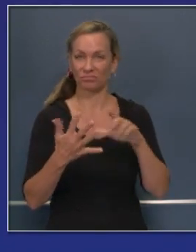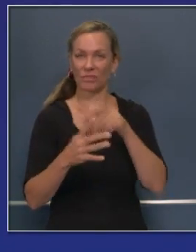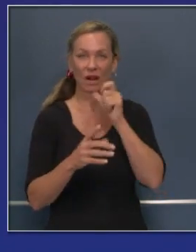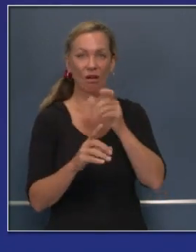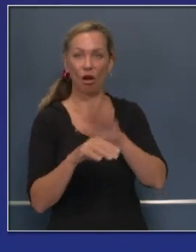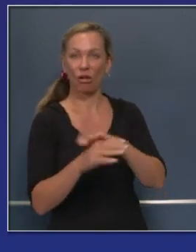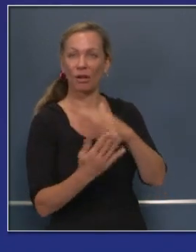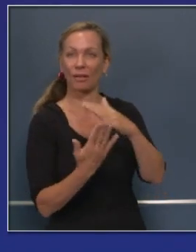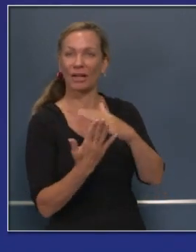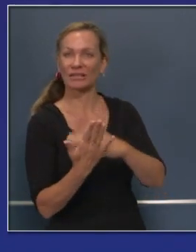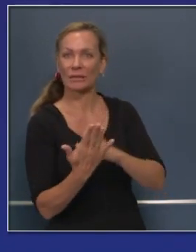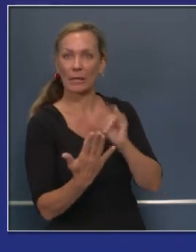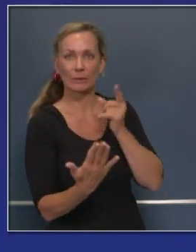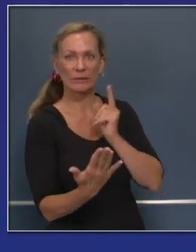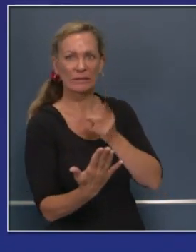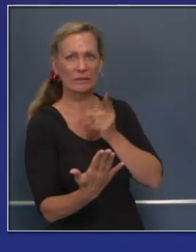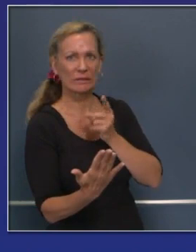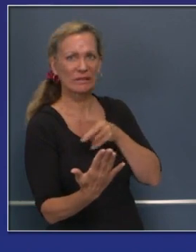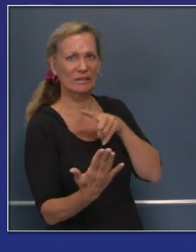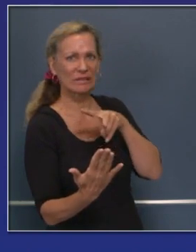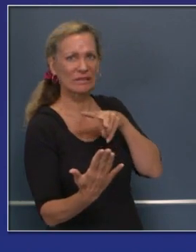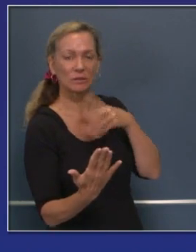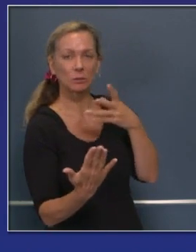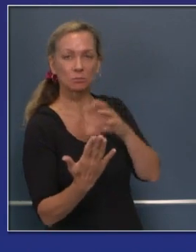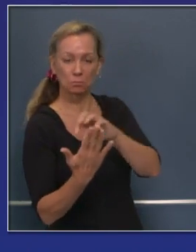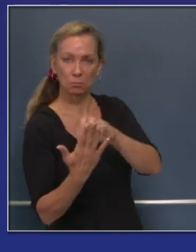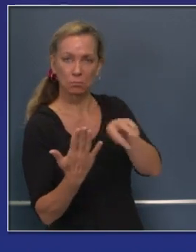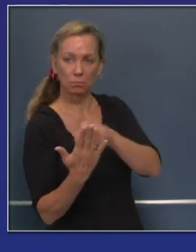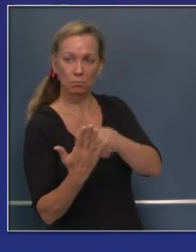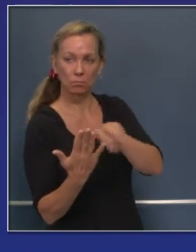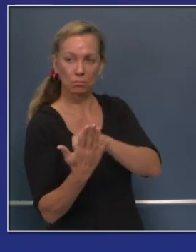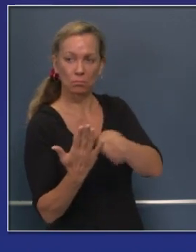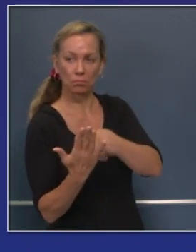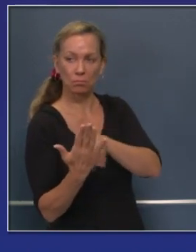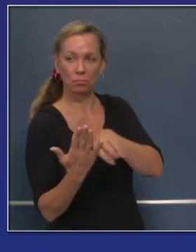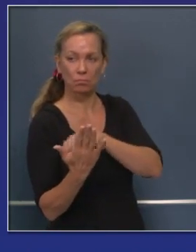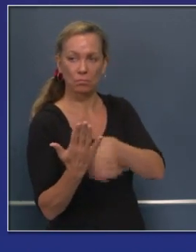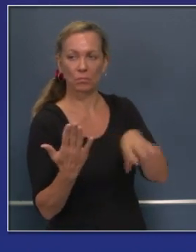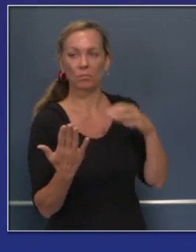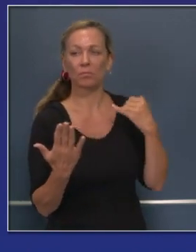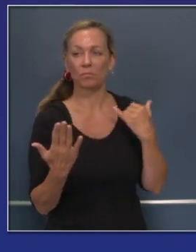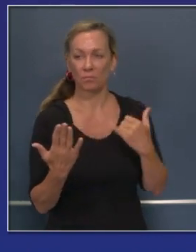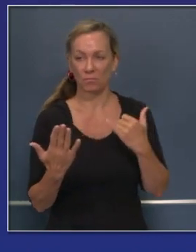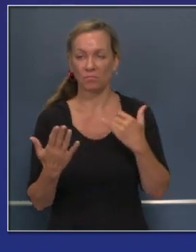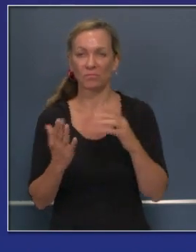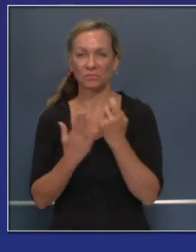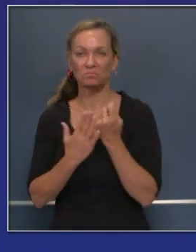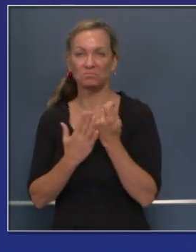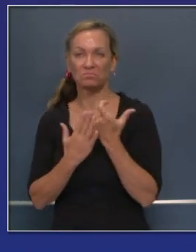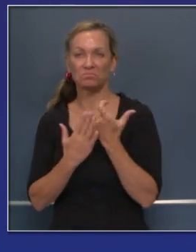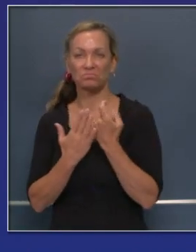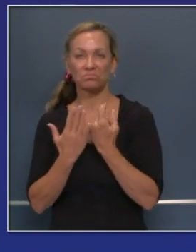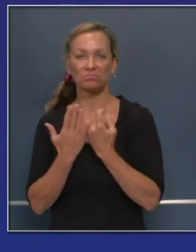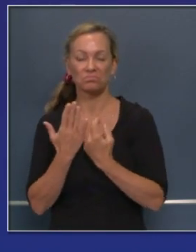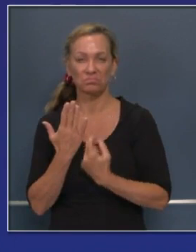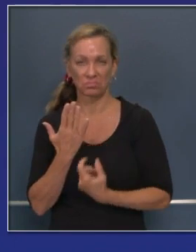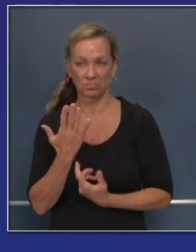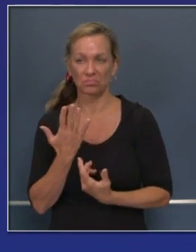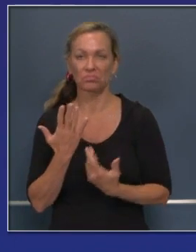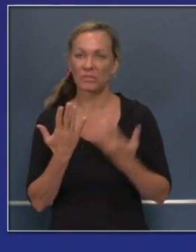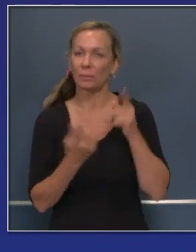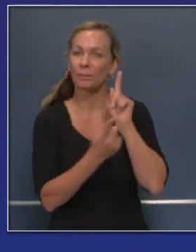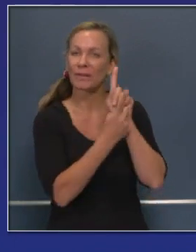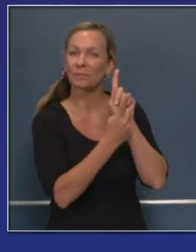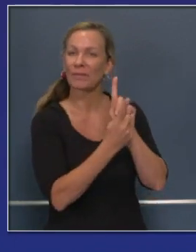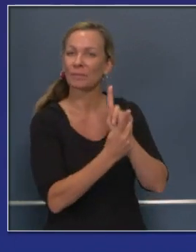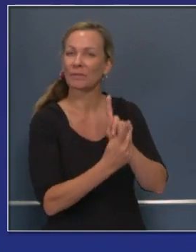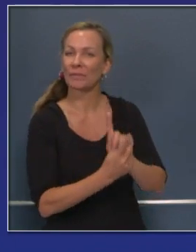SIERRA AND CALAVERAS, YOU MAY RECALL, I THINK IT WAS AUGUST 18TH AND 18TH, CALAVERAS AND SIERRA CAME ON THE LIST.